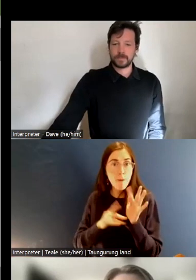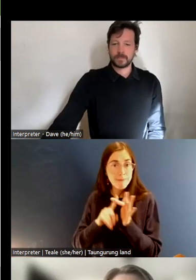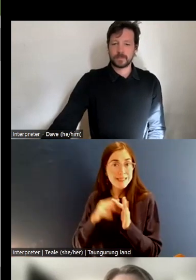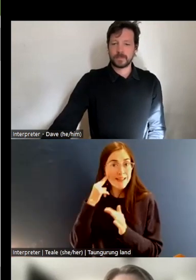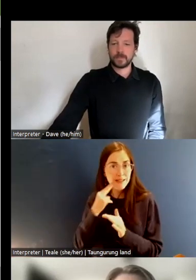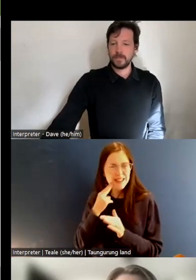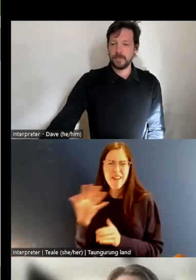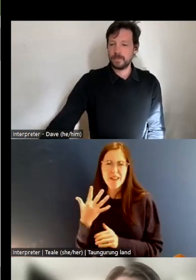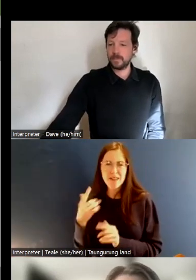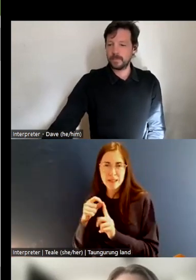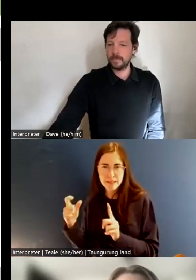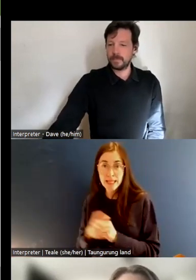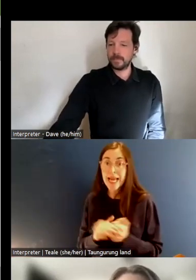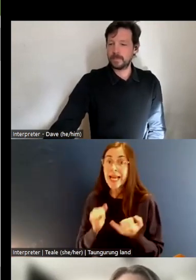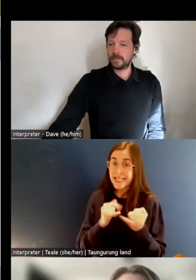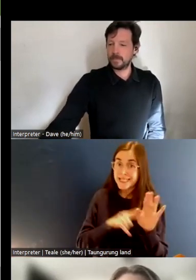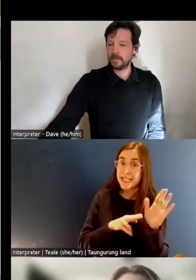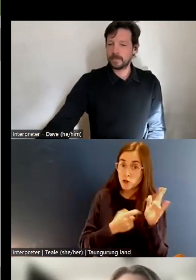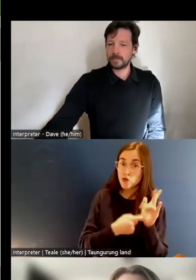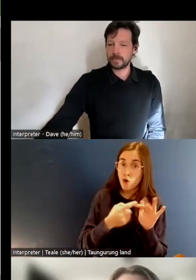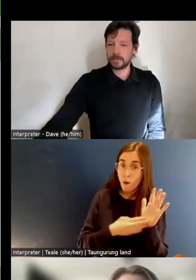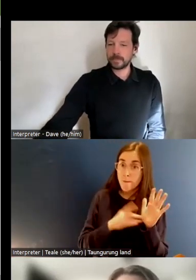and syndromic deafness in another 20%.